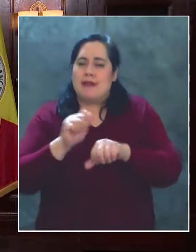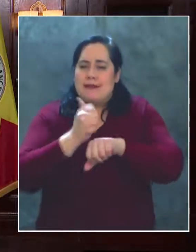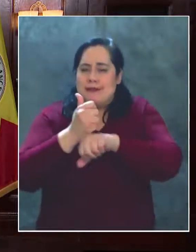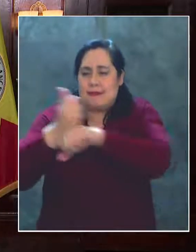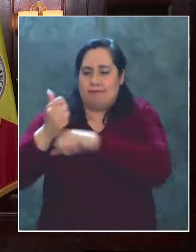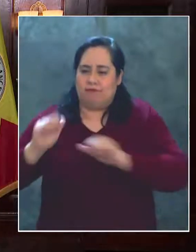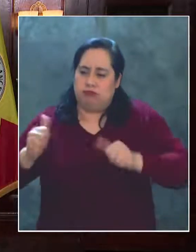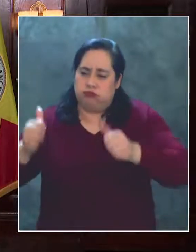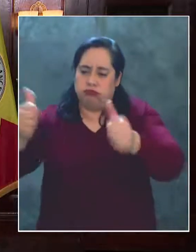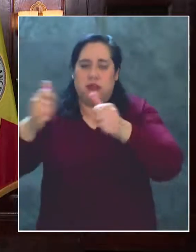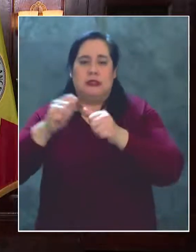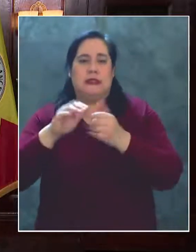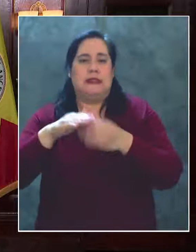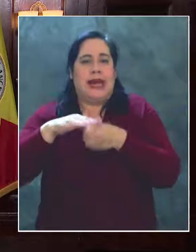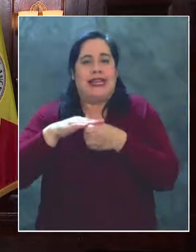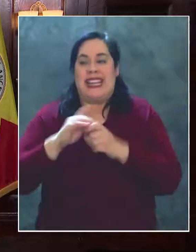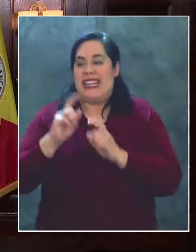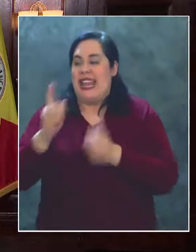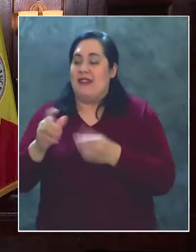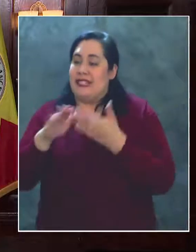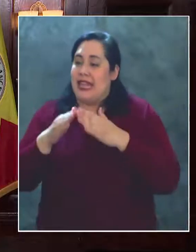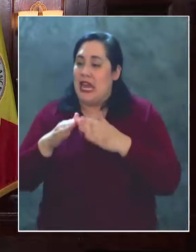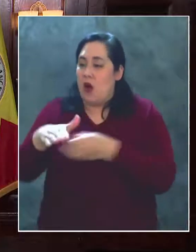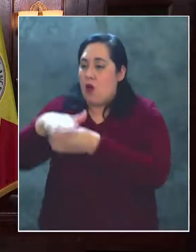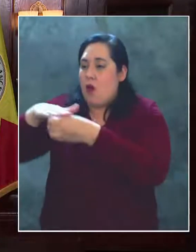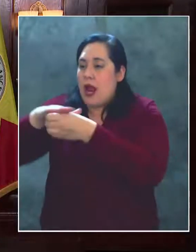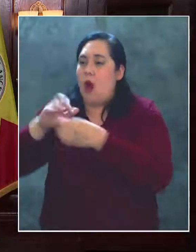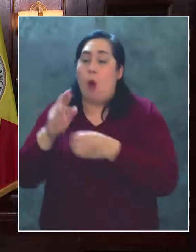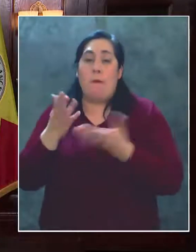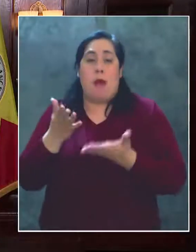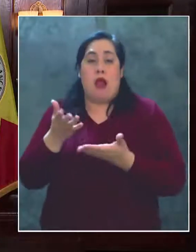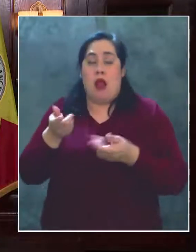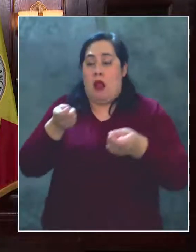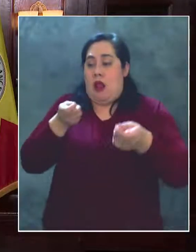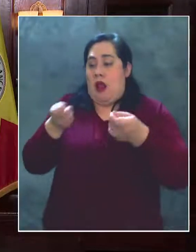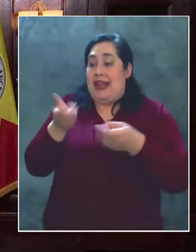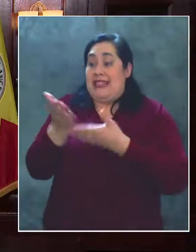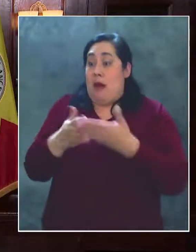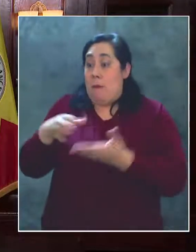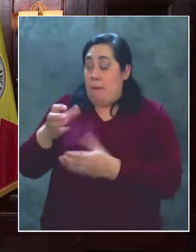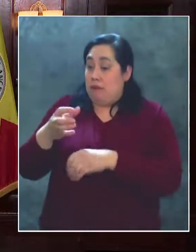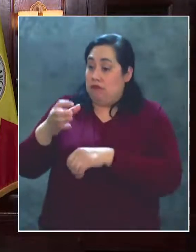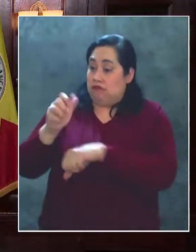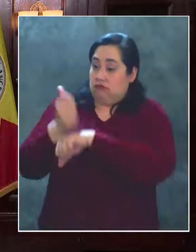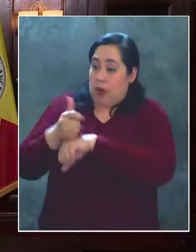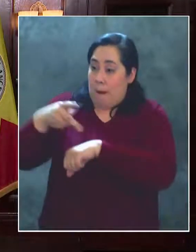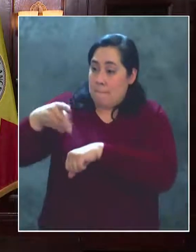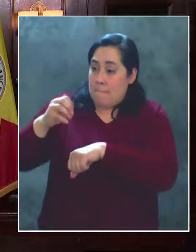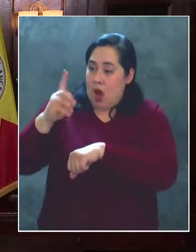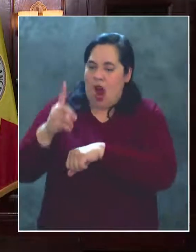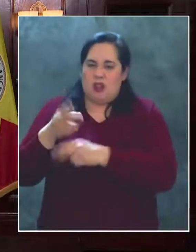DOING BY EITHER GIVING CITY PROPERTY OR IN OTHER CASES, RUNNING SOME OF THE PODS THAT